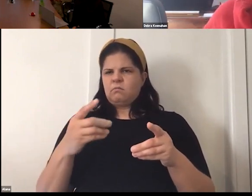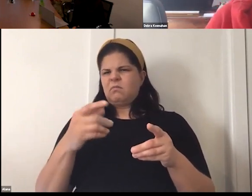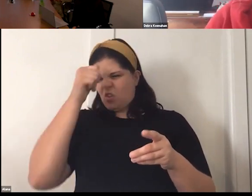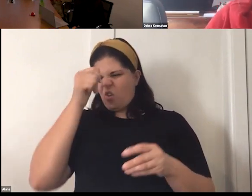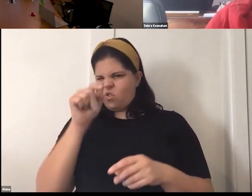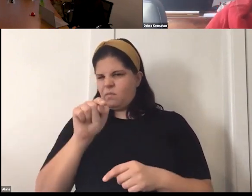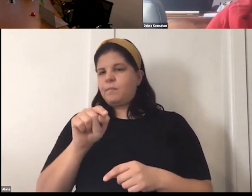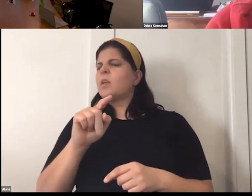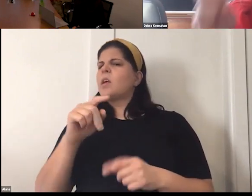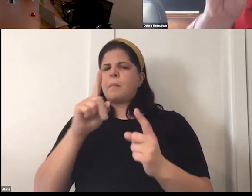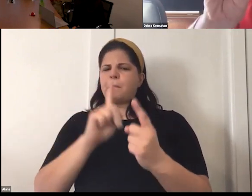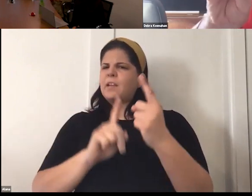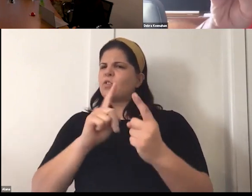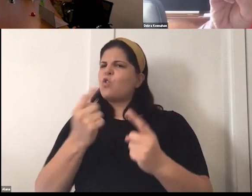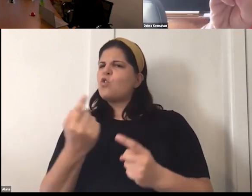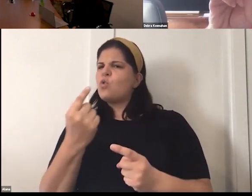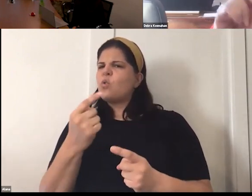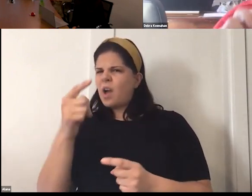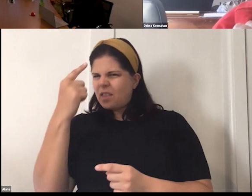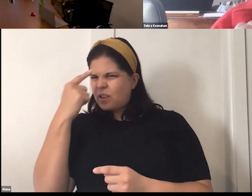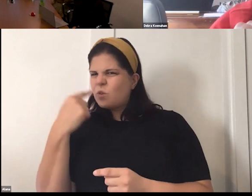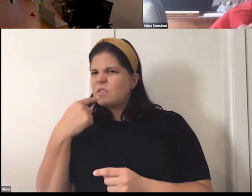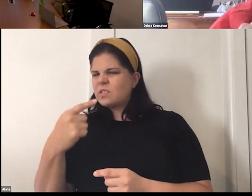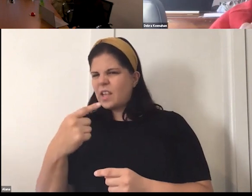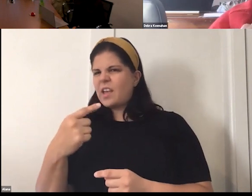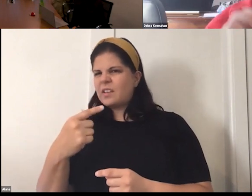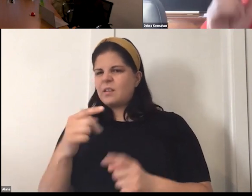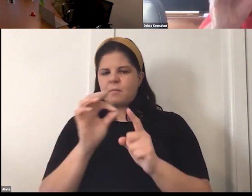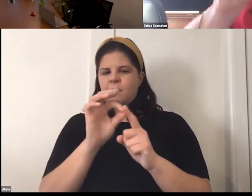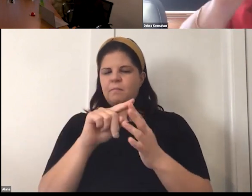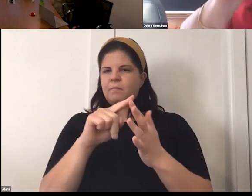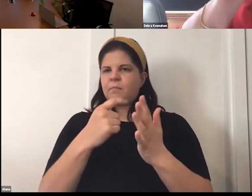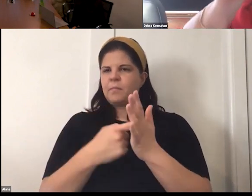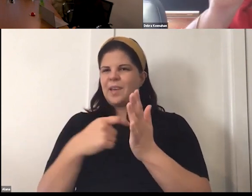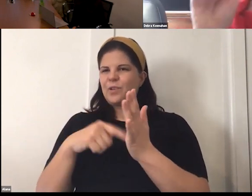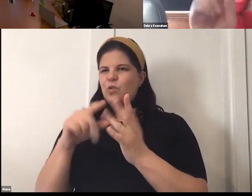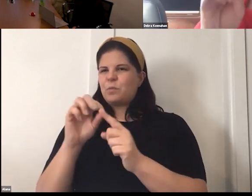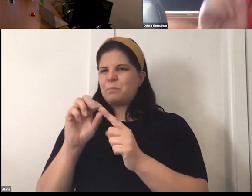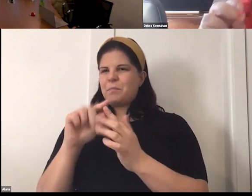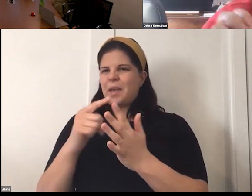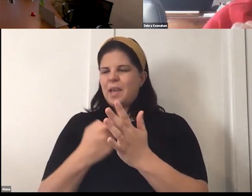I think, Debra, you actually touched on this peer to peer. Yes.